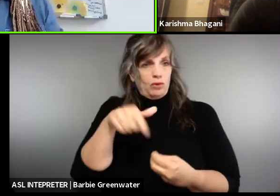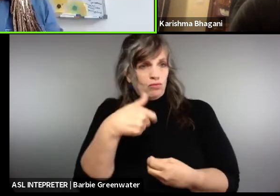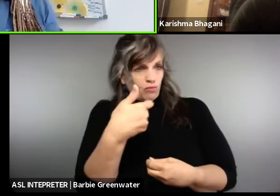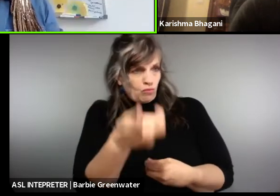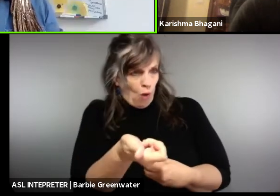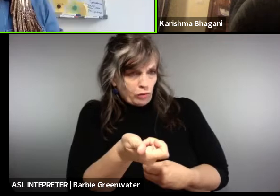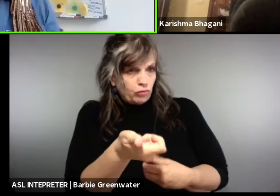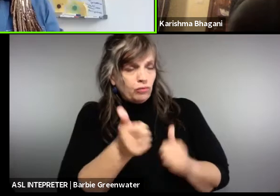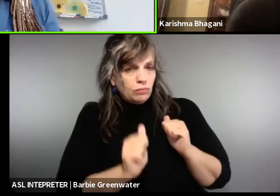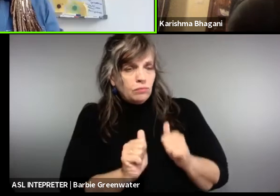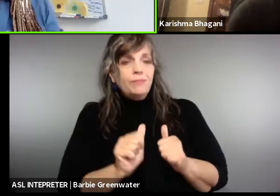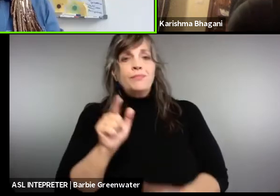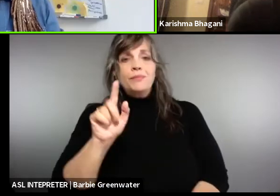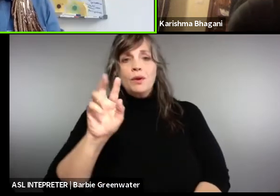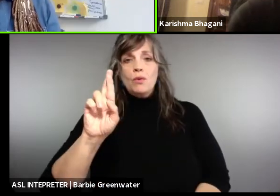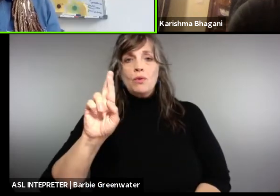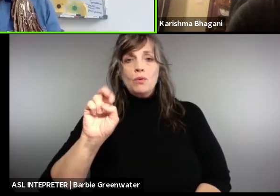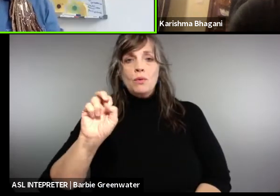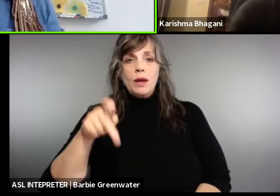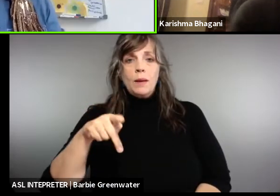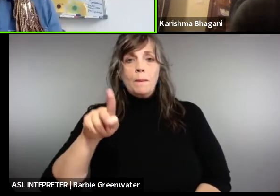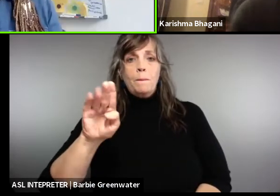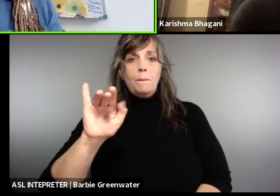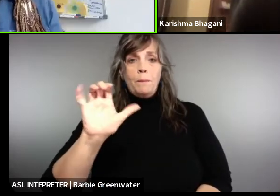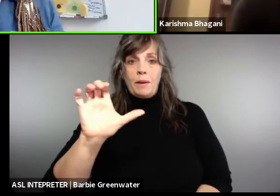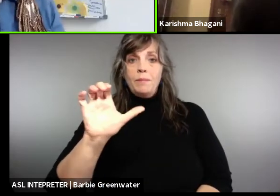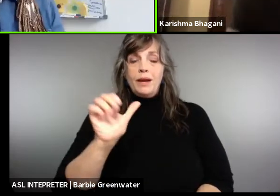and The Public Theater halfway through the play,